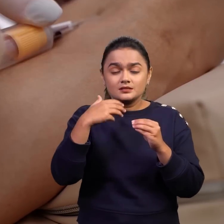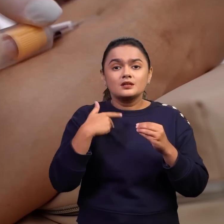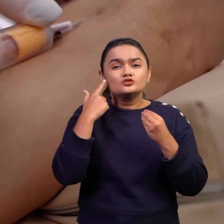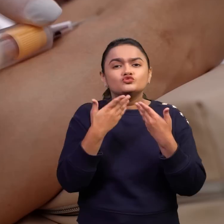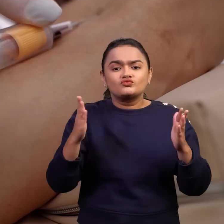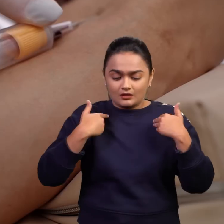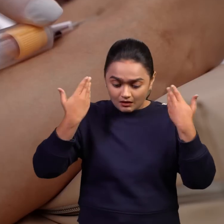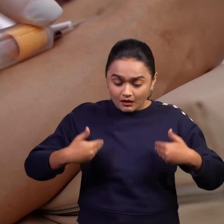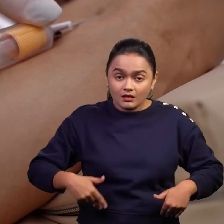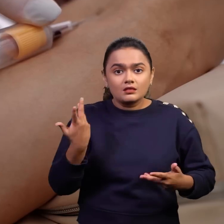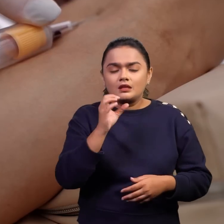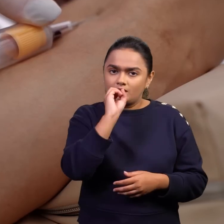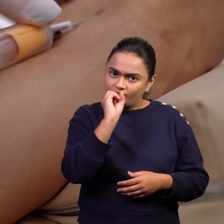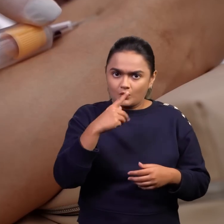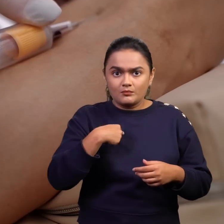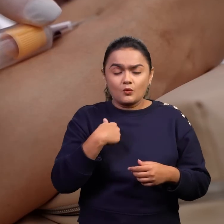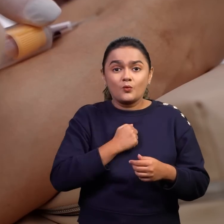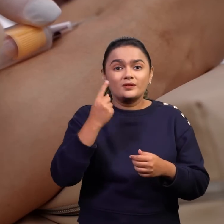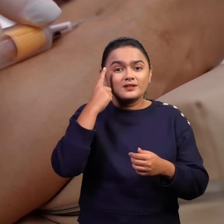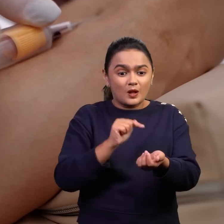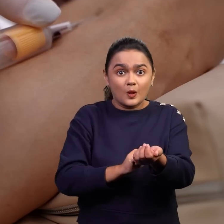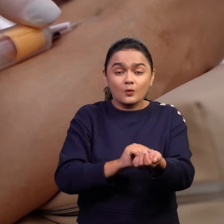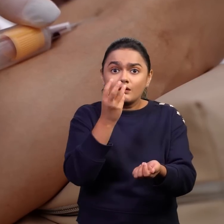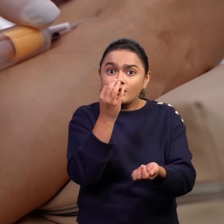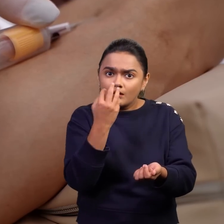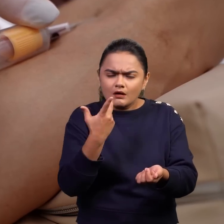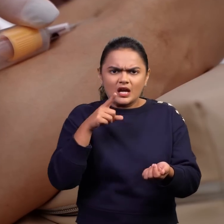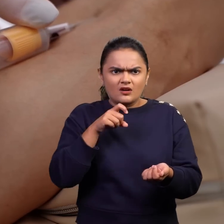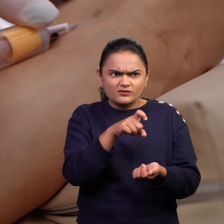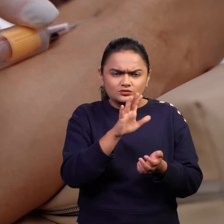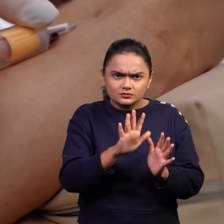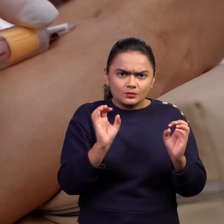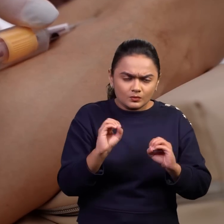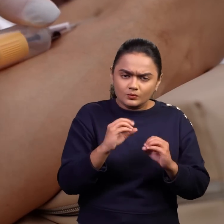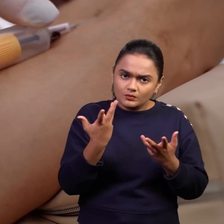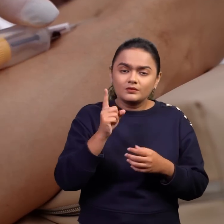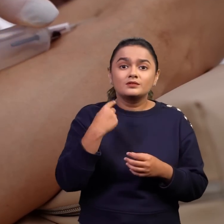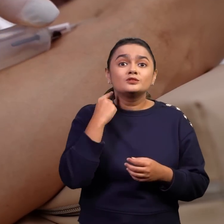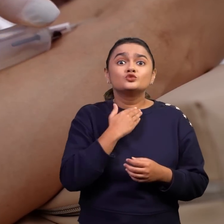CBC provides information about your overall health, including hemoglobin count and the presence of infection.